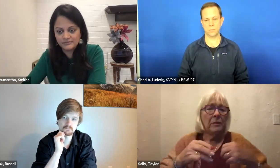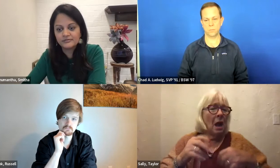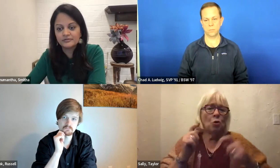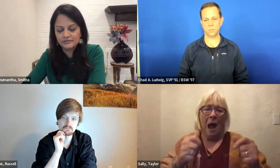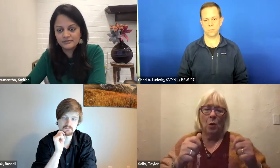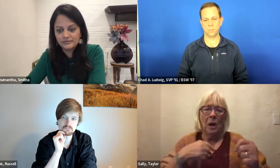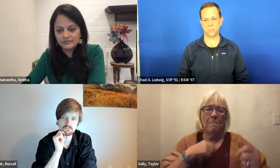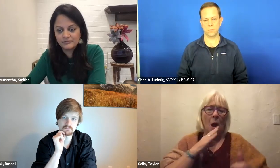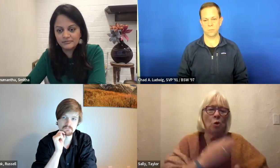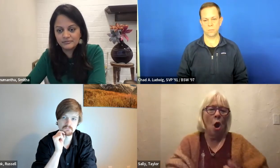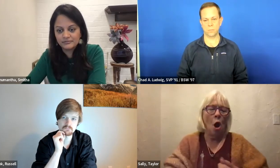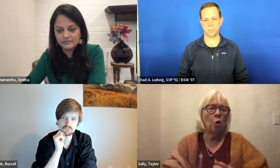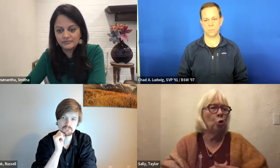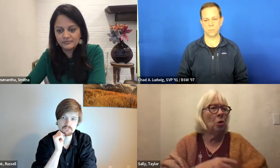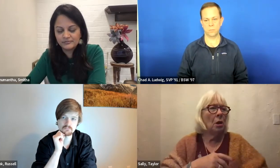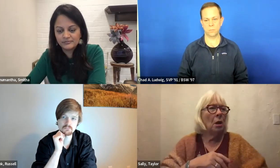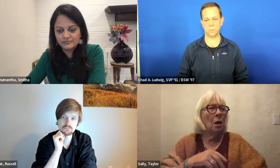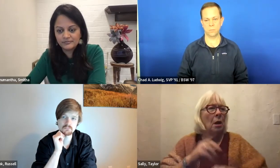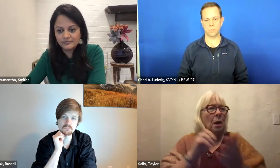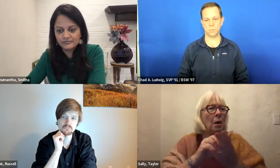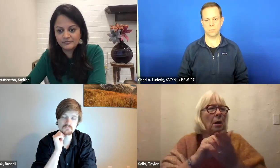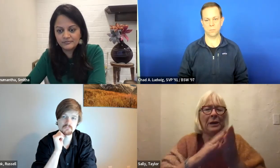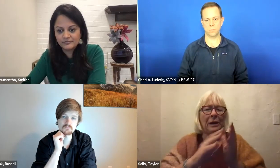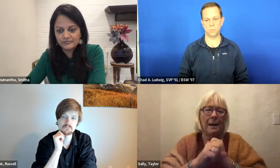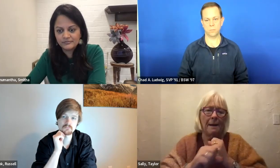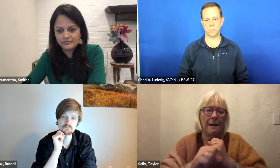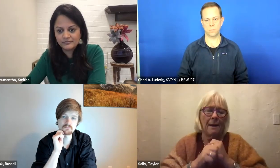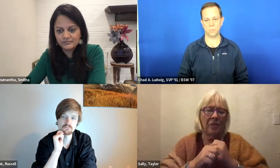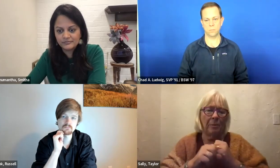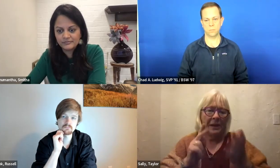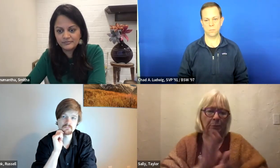That was sort of the beginning, and right away when that diagnosis happened,